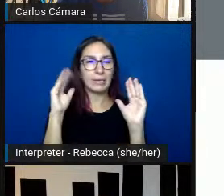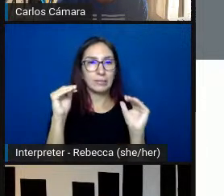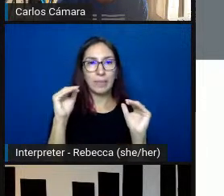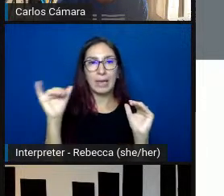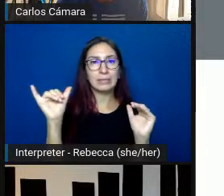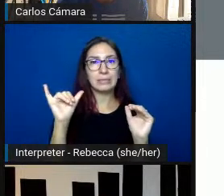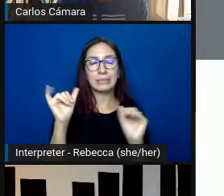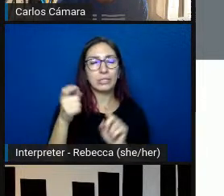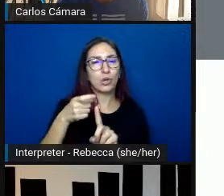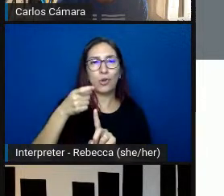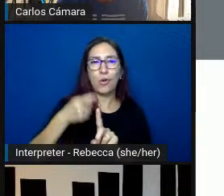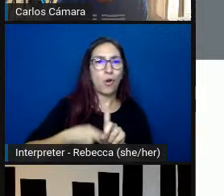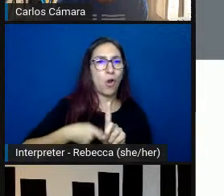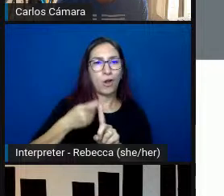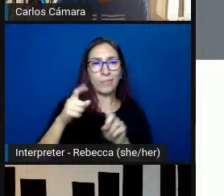It checks it is an automated test.